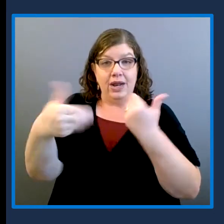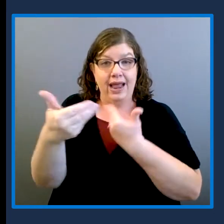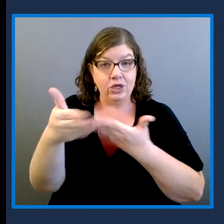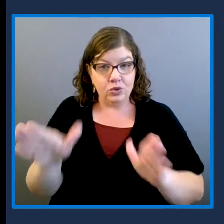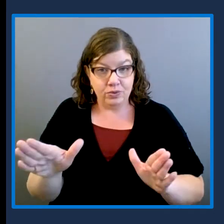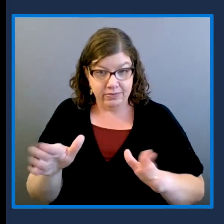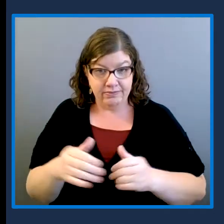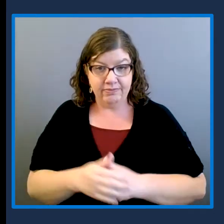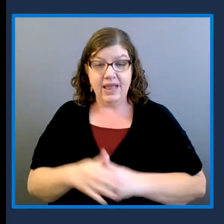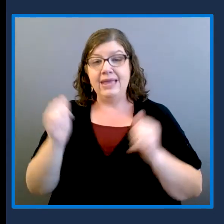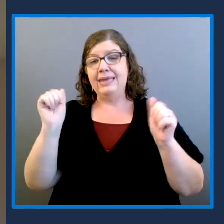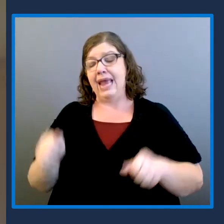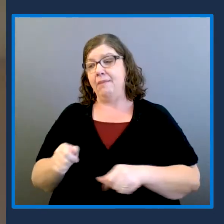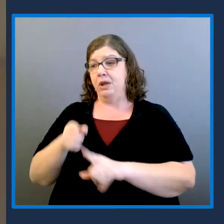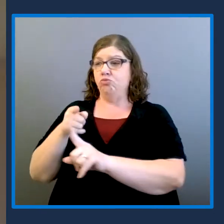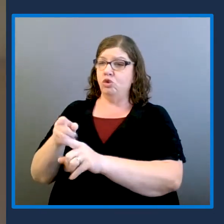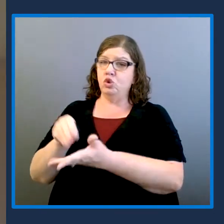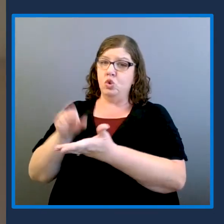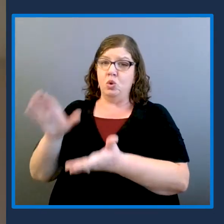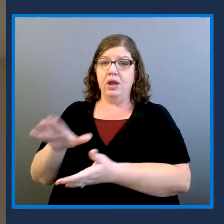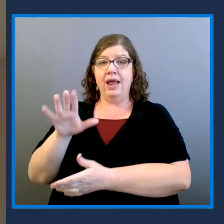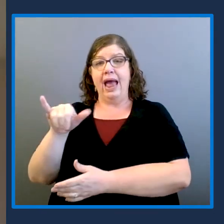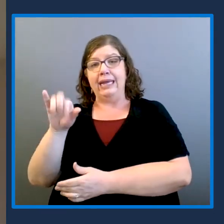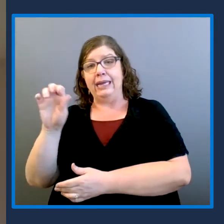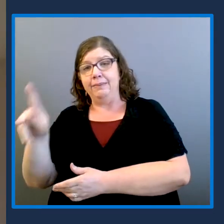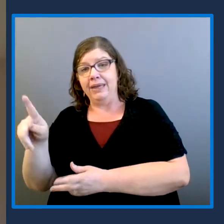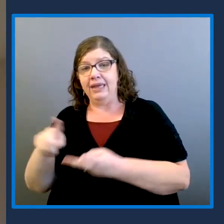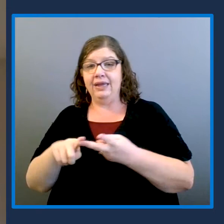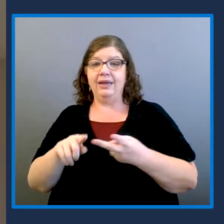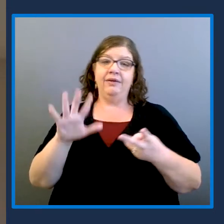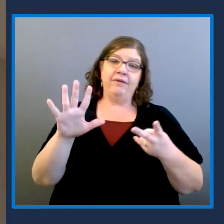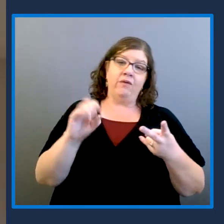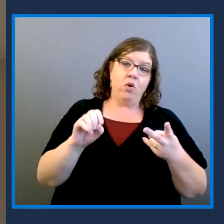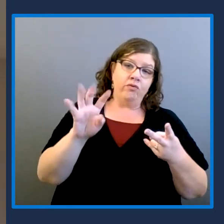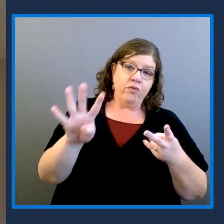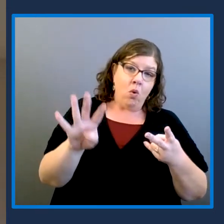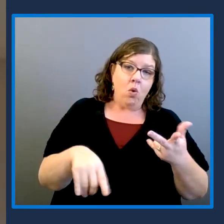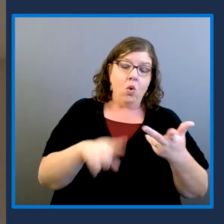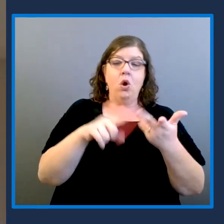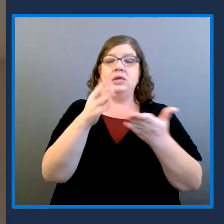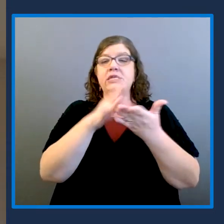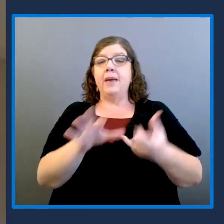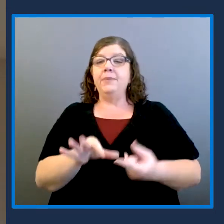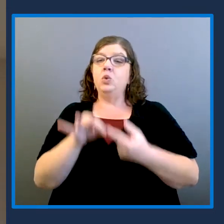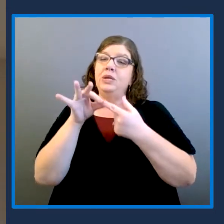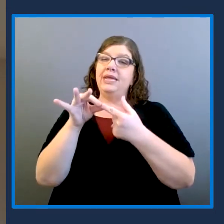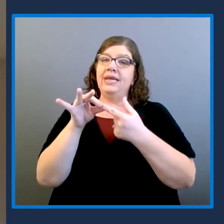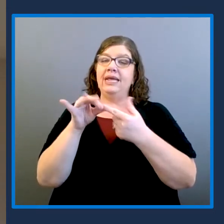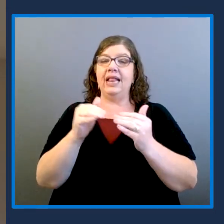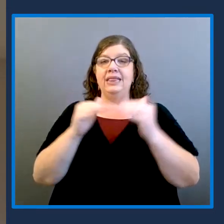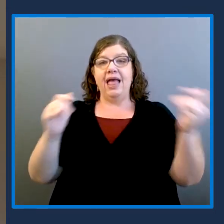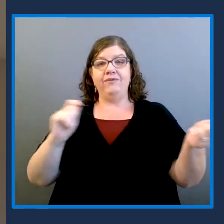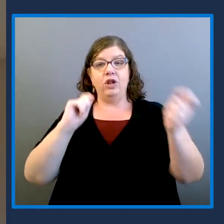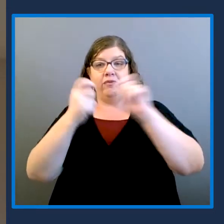classrooms that could be a student on an iep a 504 or one that requires some unique level of